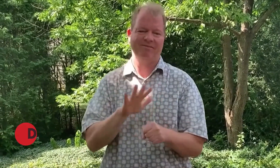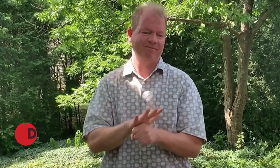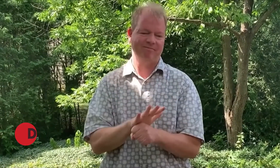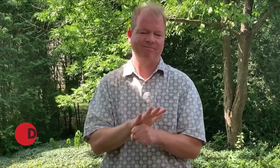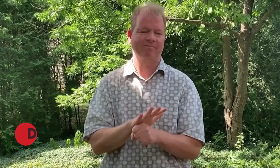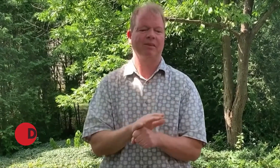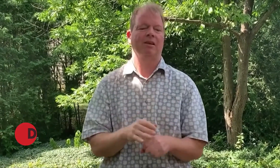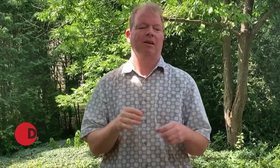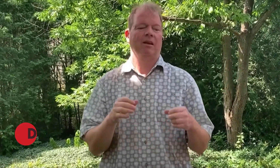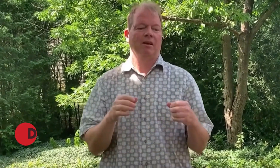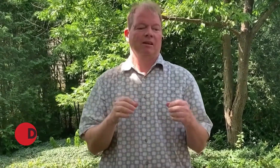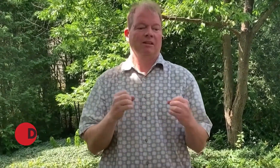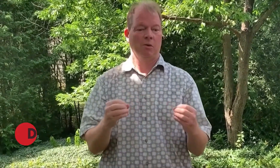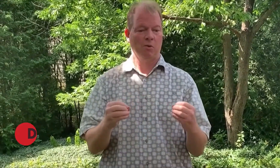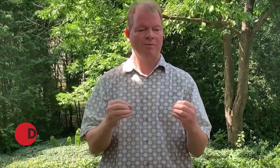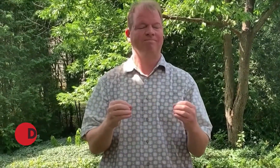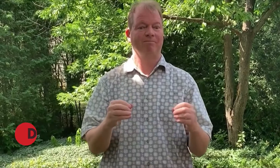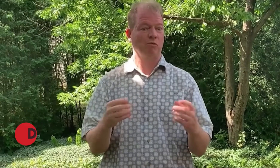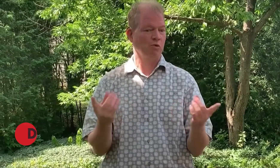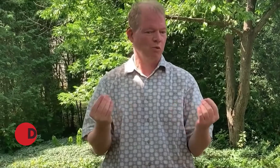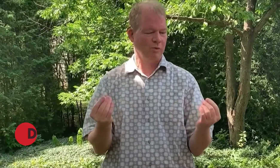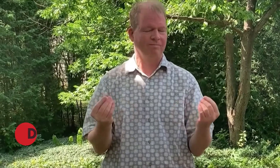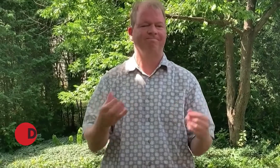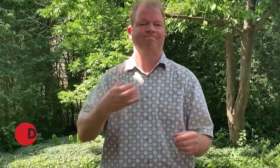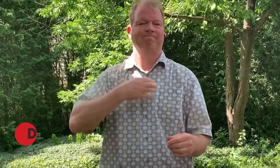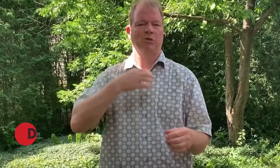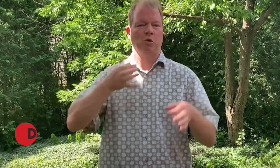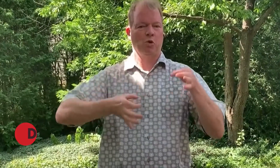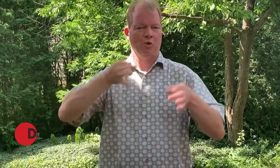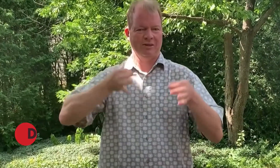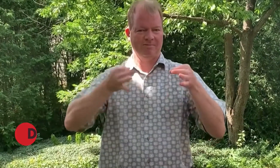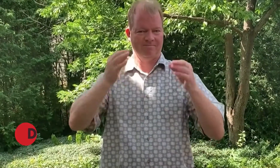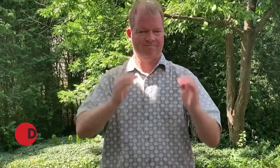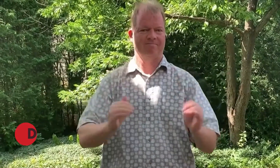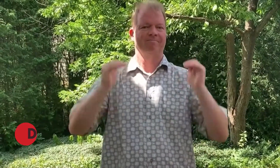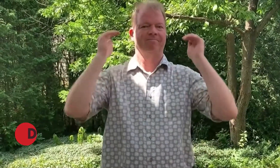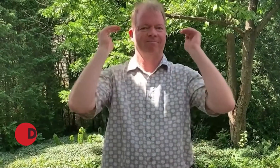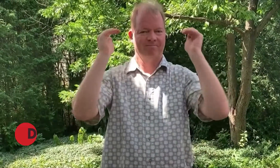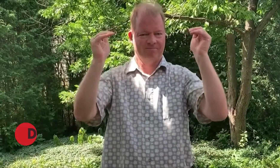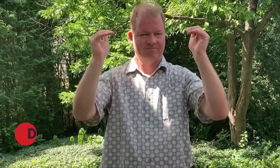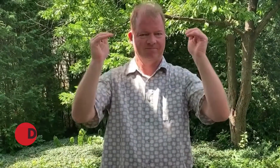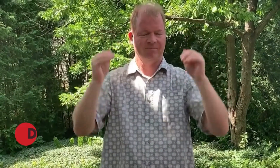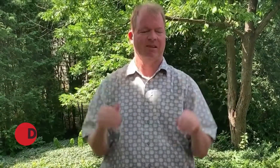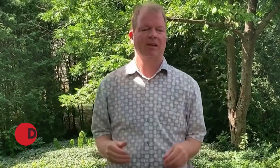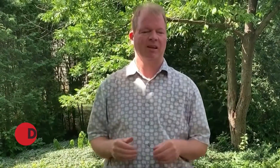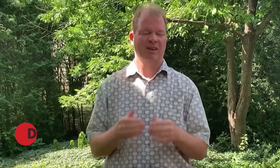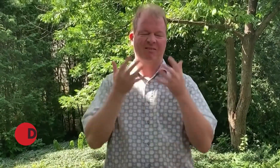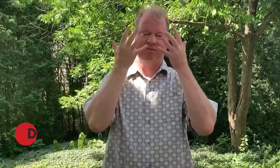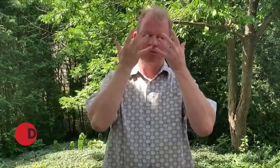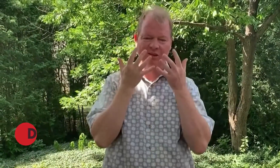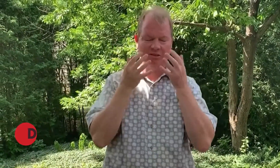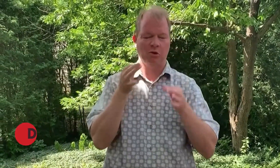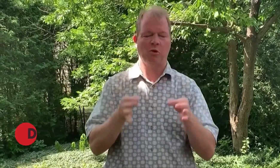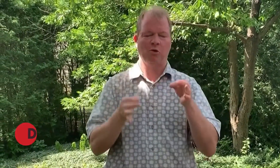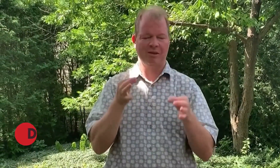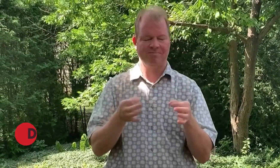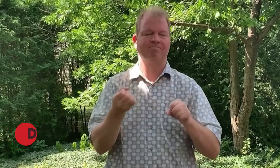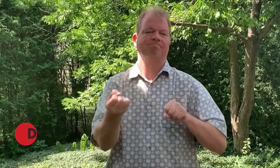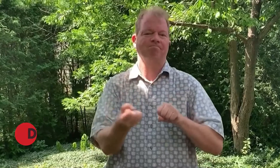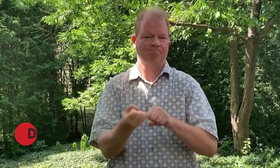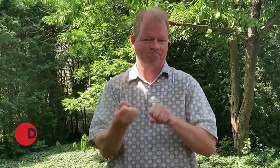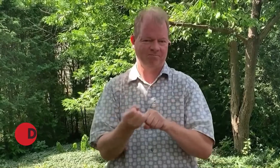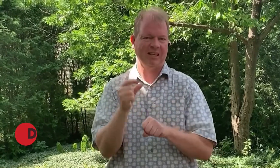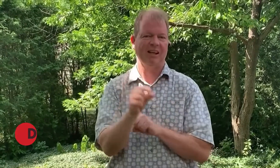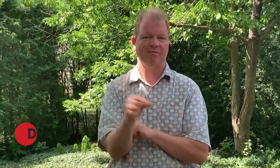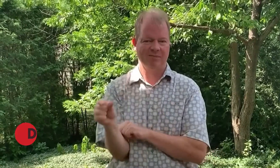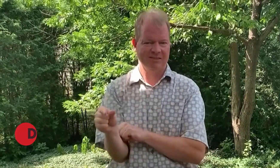so he went to court but unfortunately the court supported the government